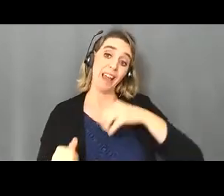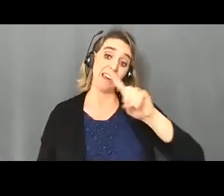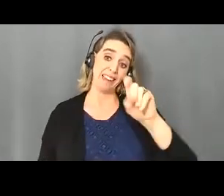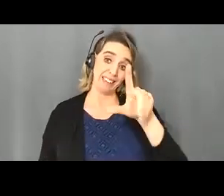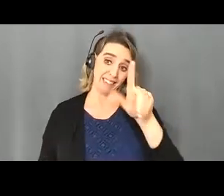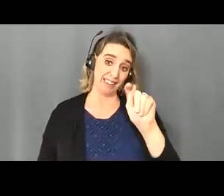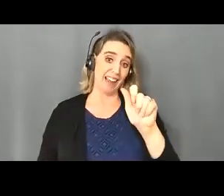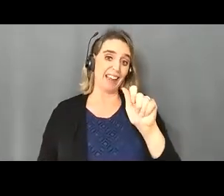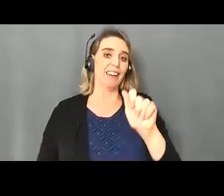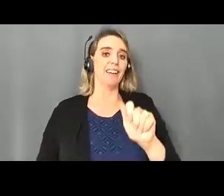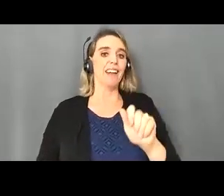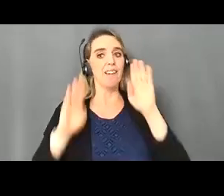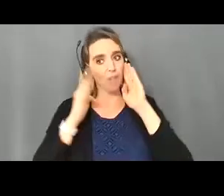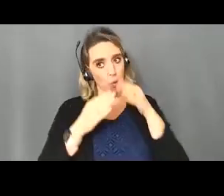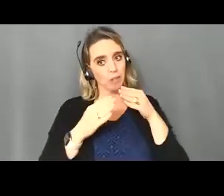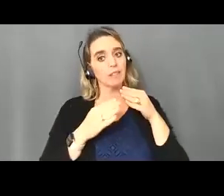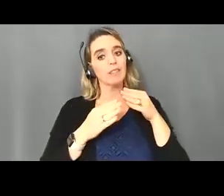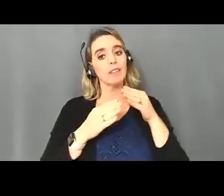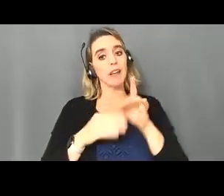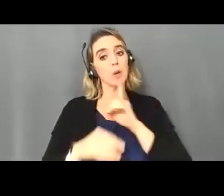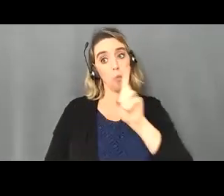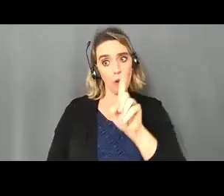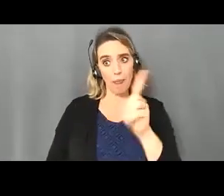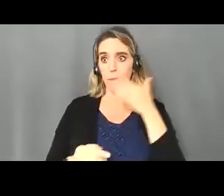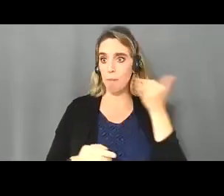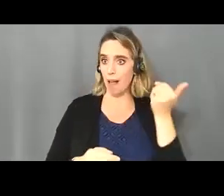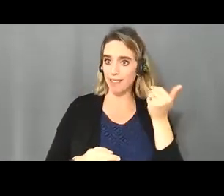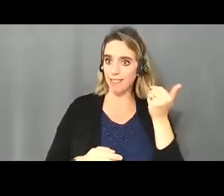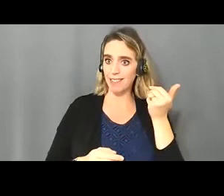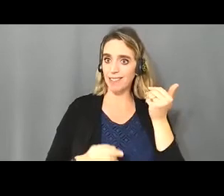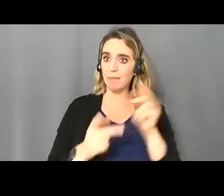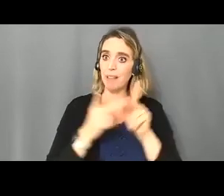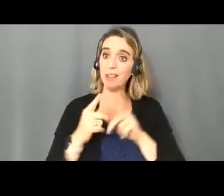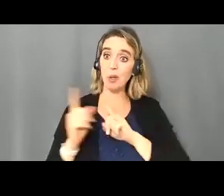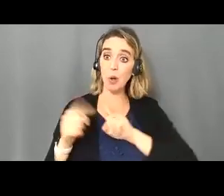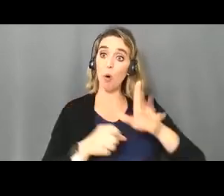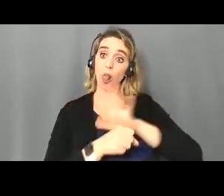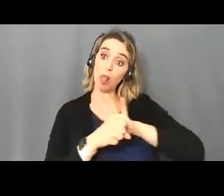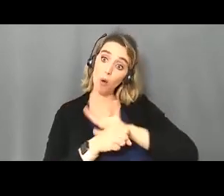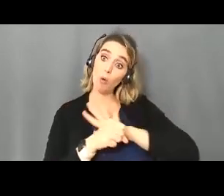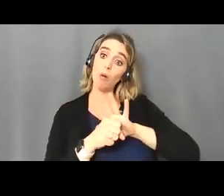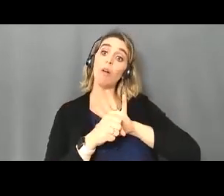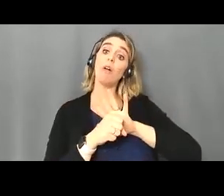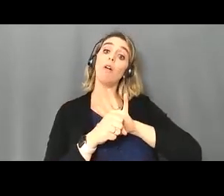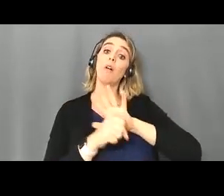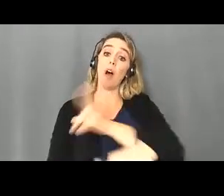to identify centers of excellence, if that's appropriate, or local facilities that really offer the best care